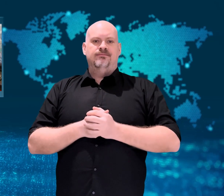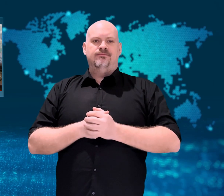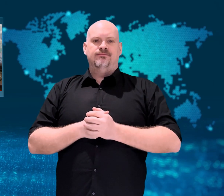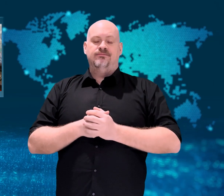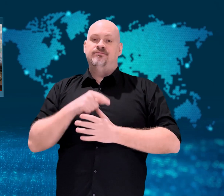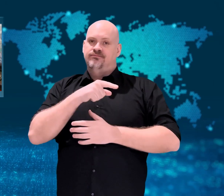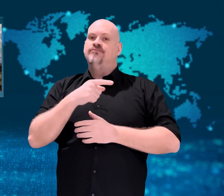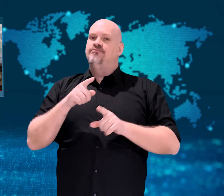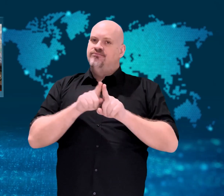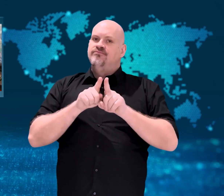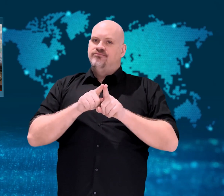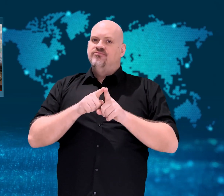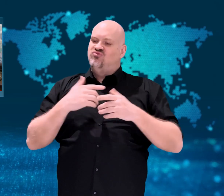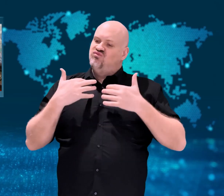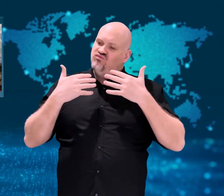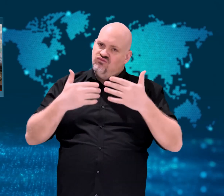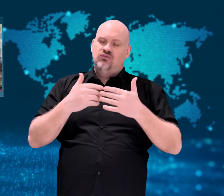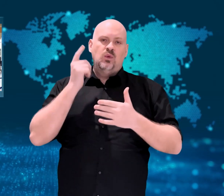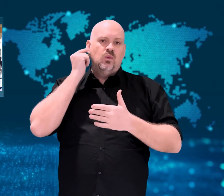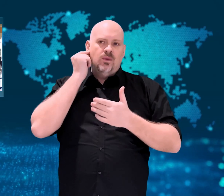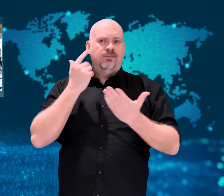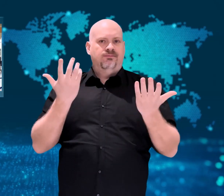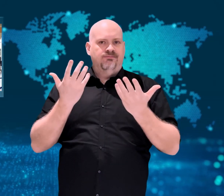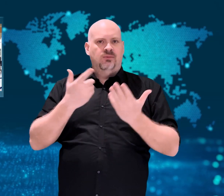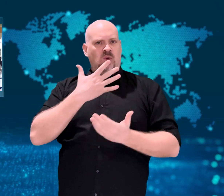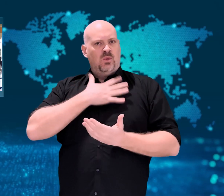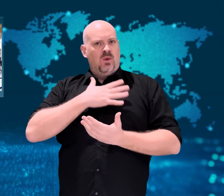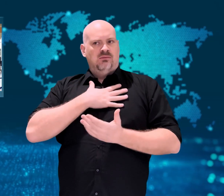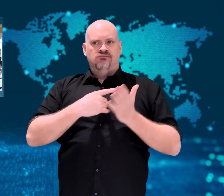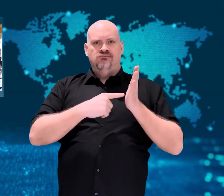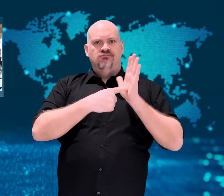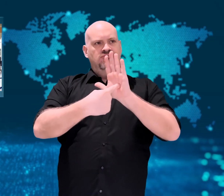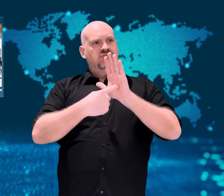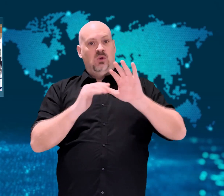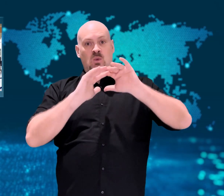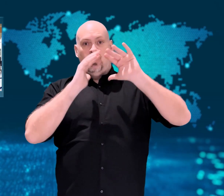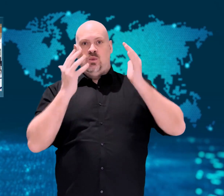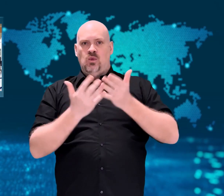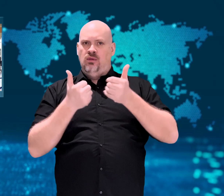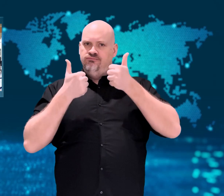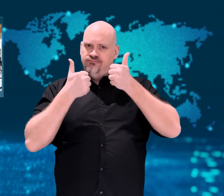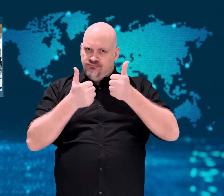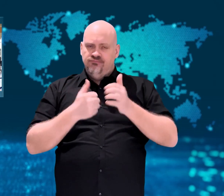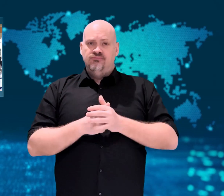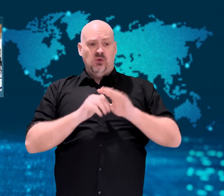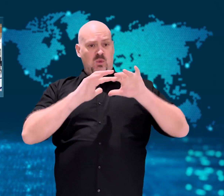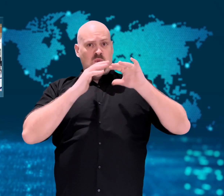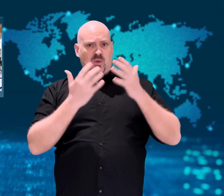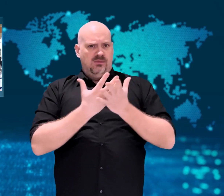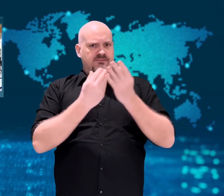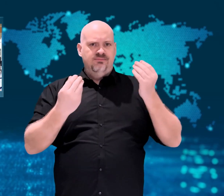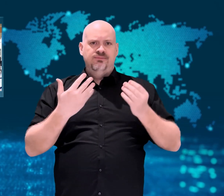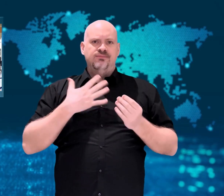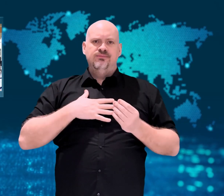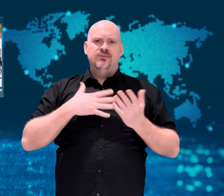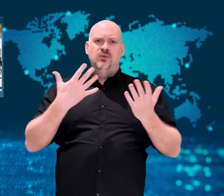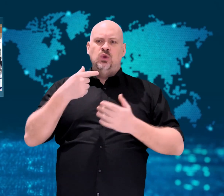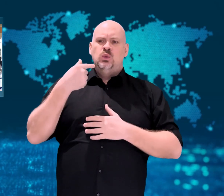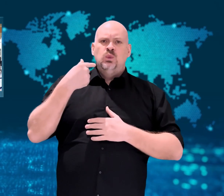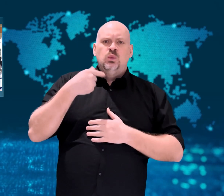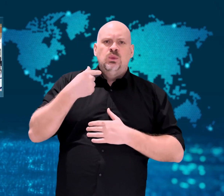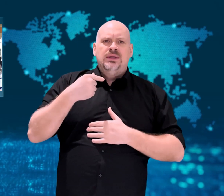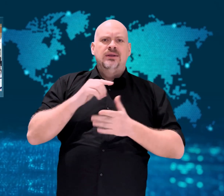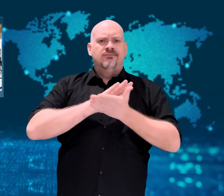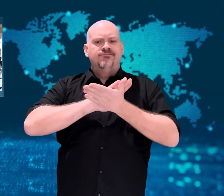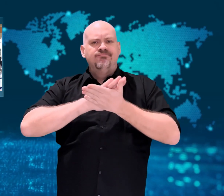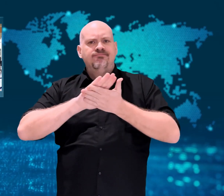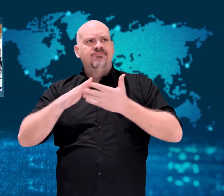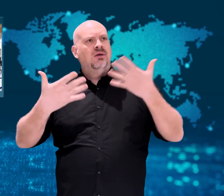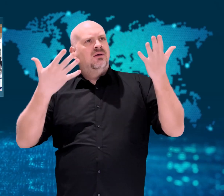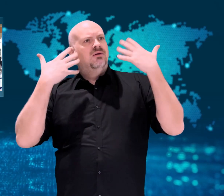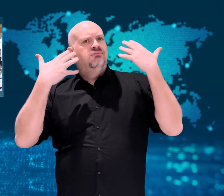His response is to the world’s desire to “go green” with an